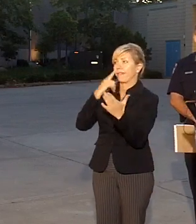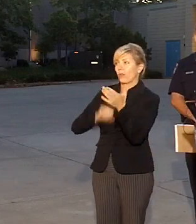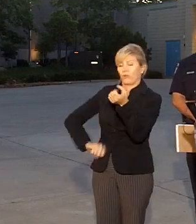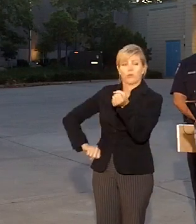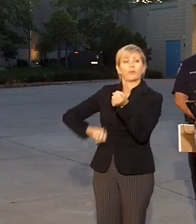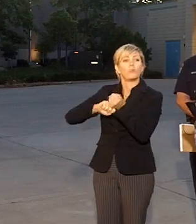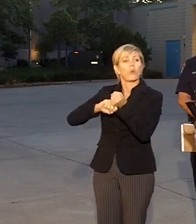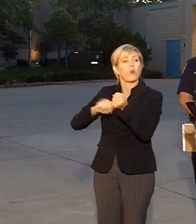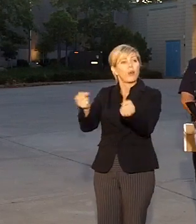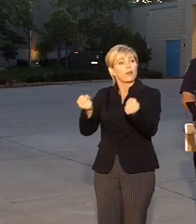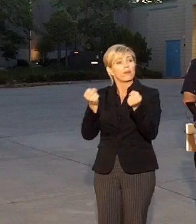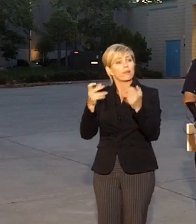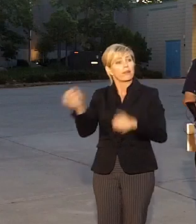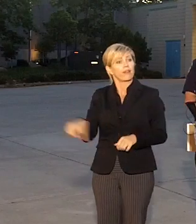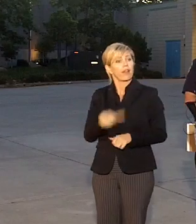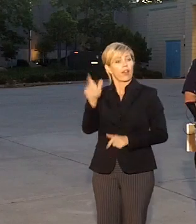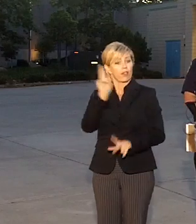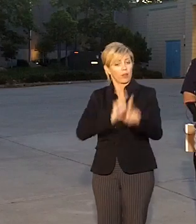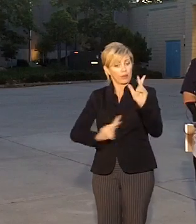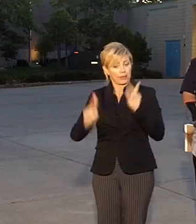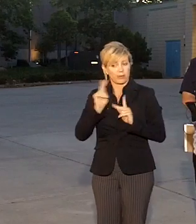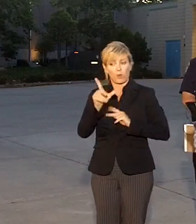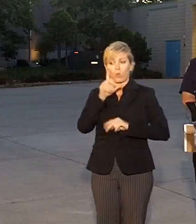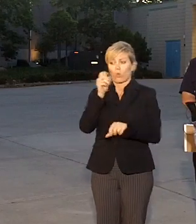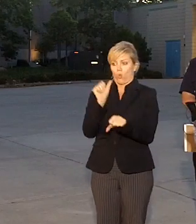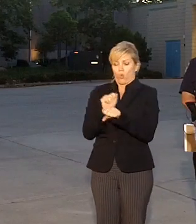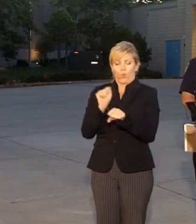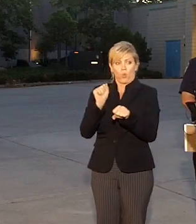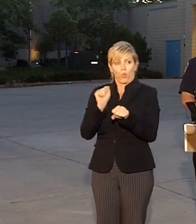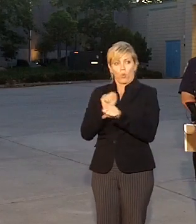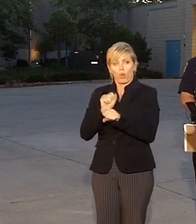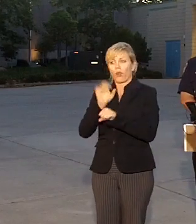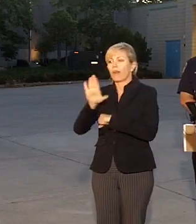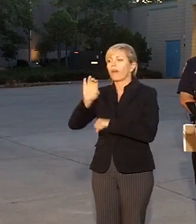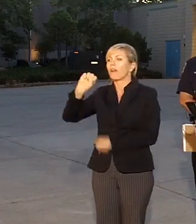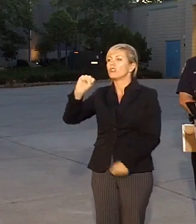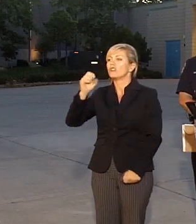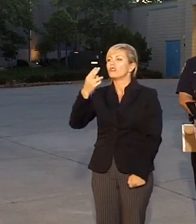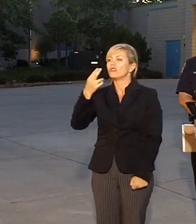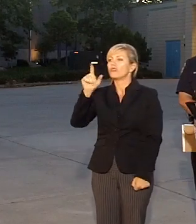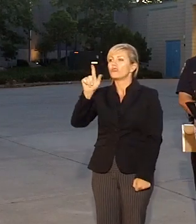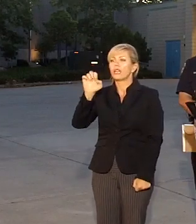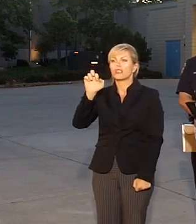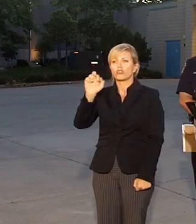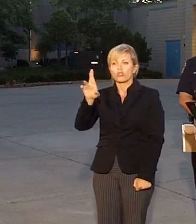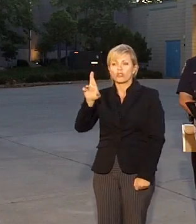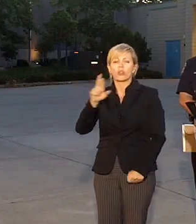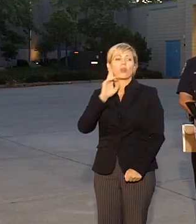those who man the shelters the restaurants who donated food they all played an integral role